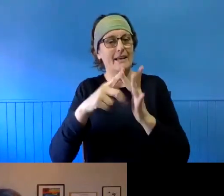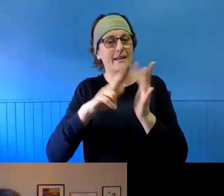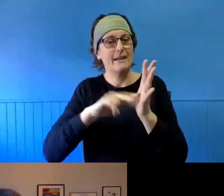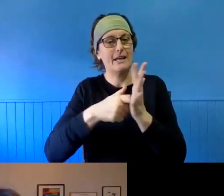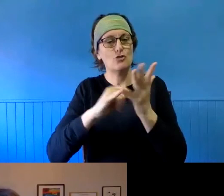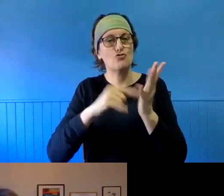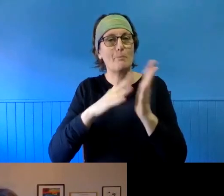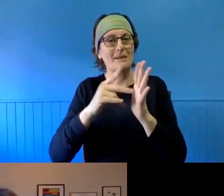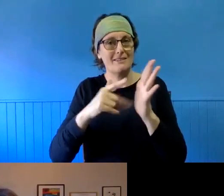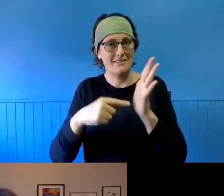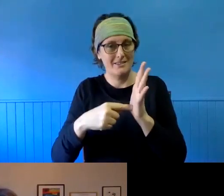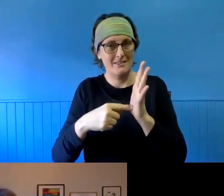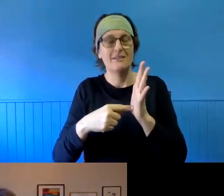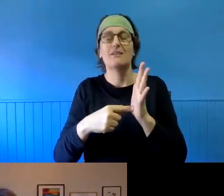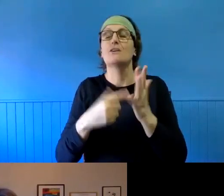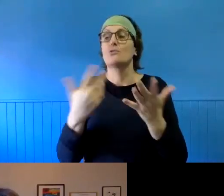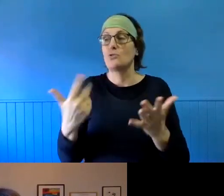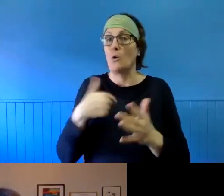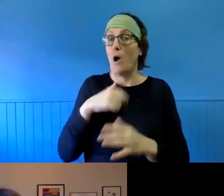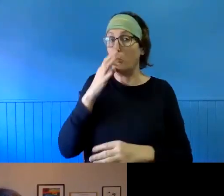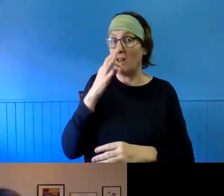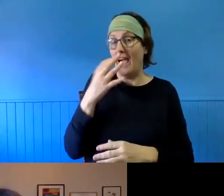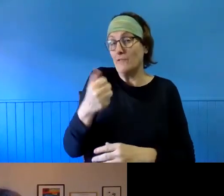What I do is I have seven students in the class, so